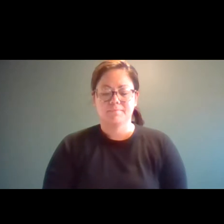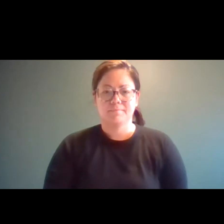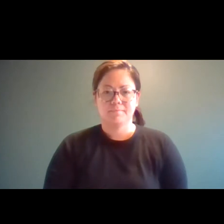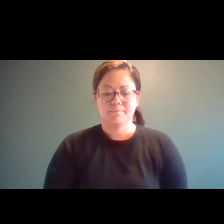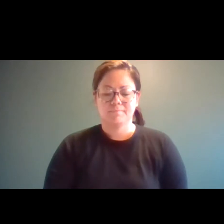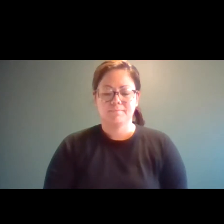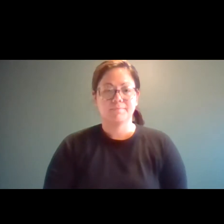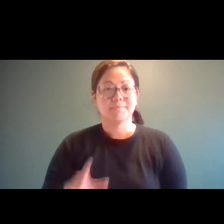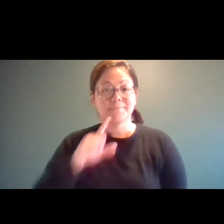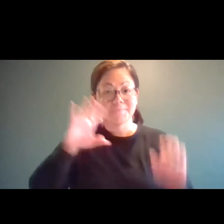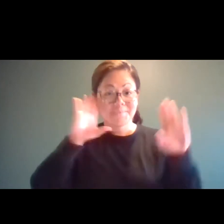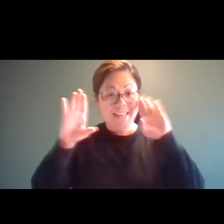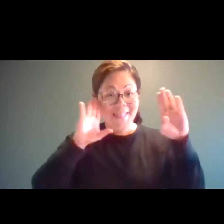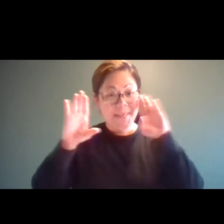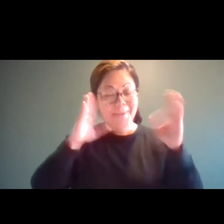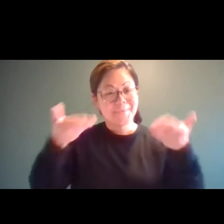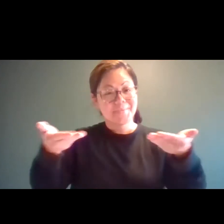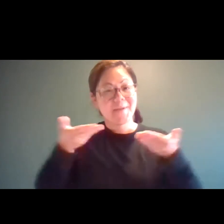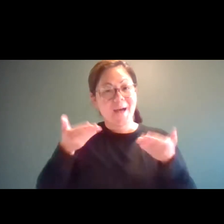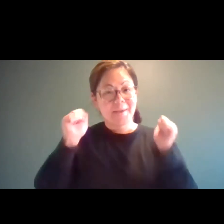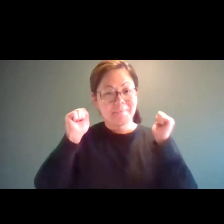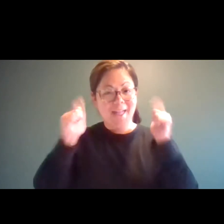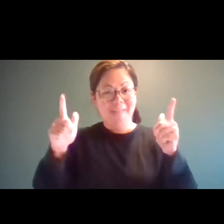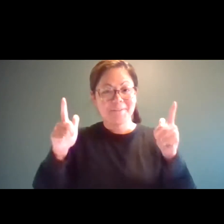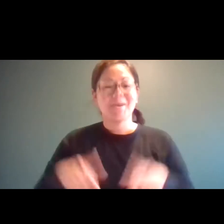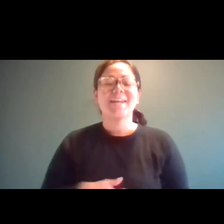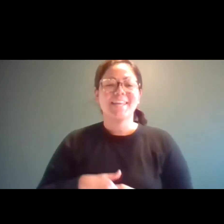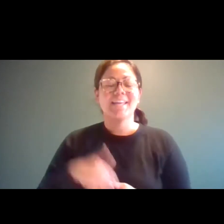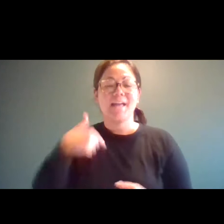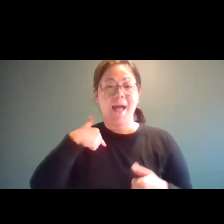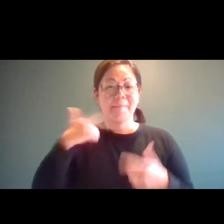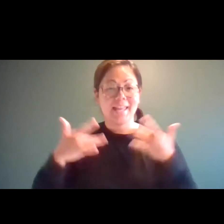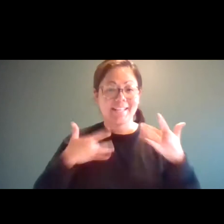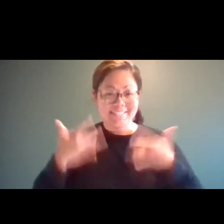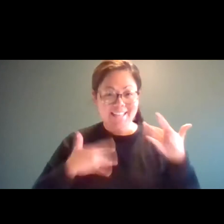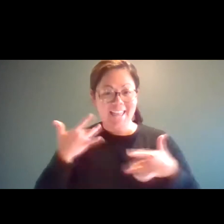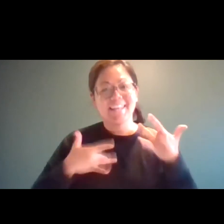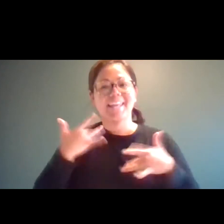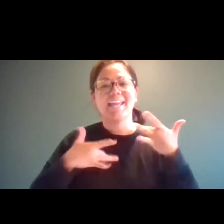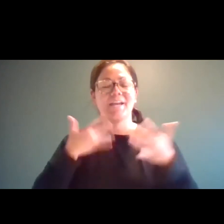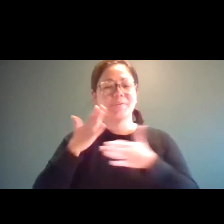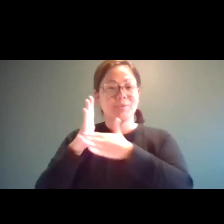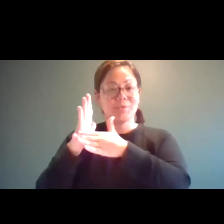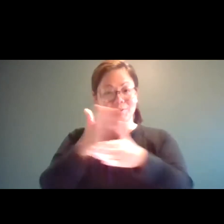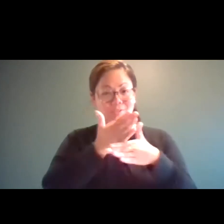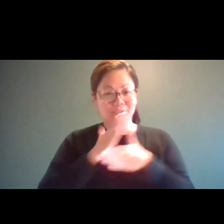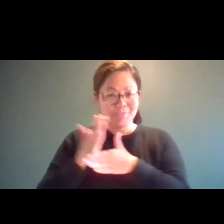Hello and welcome everyone. I am excited to share our next LUNA Talks